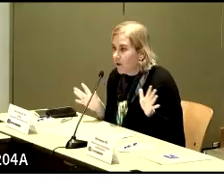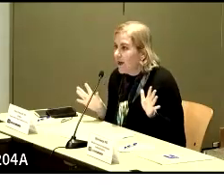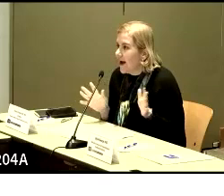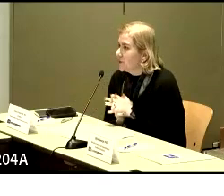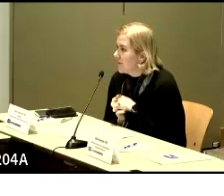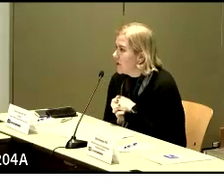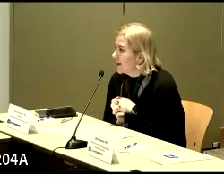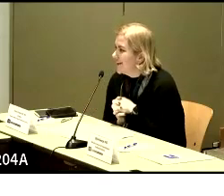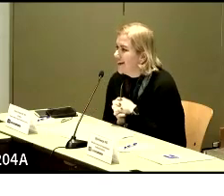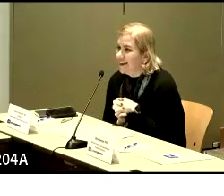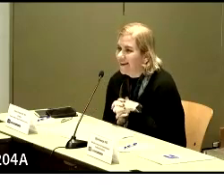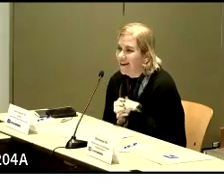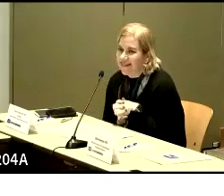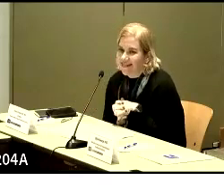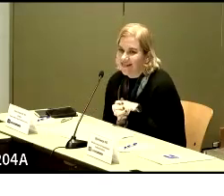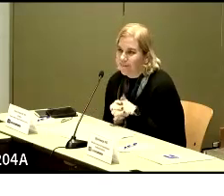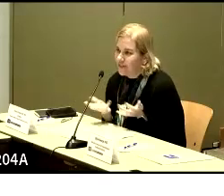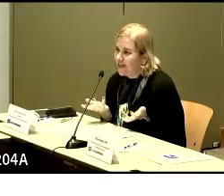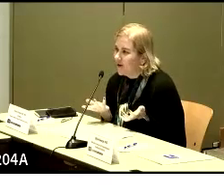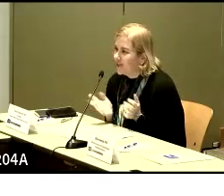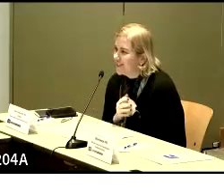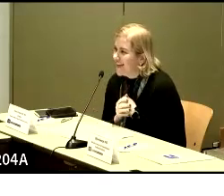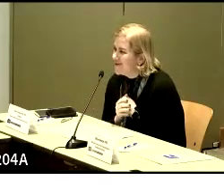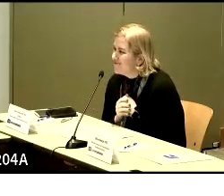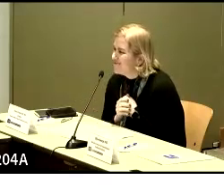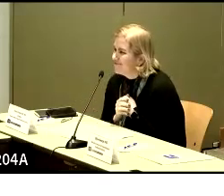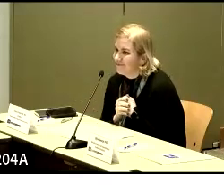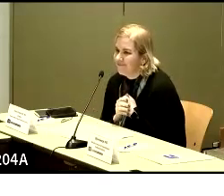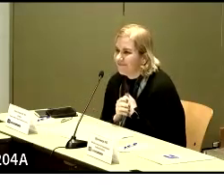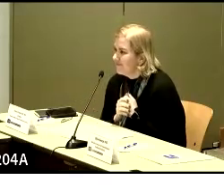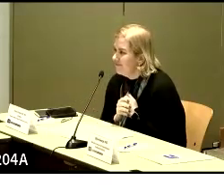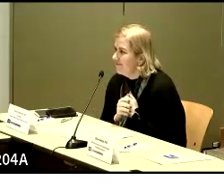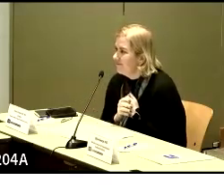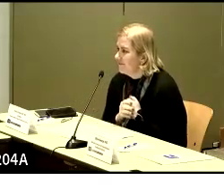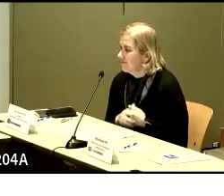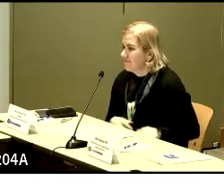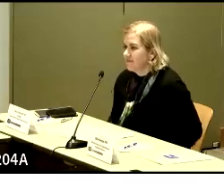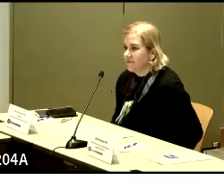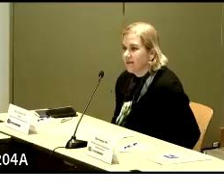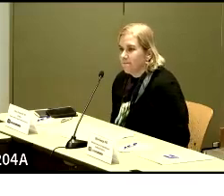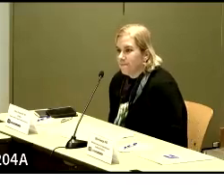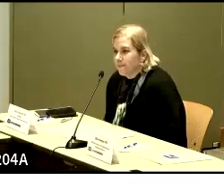And with that, I will stop talking and appreciate questions. Thank you. Thank you so much. That's fantastic. Helene.